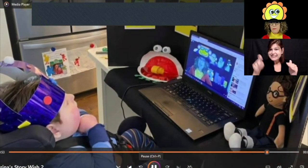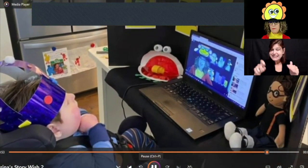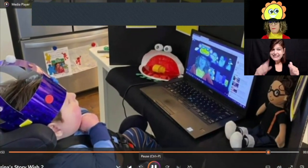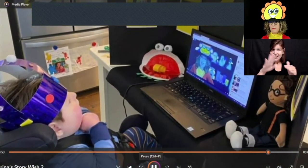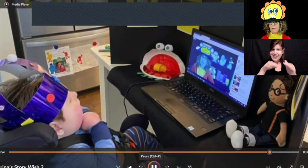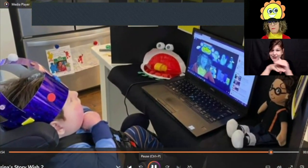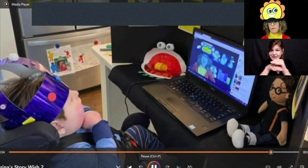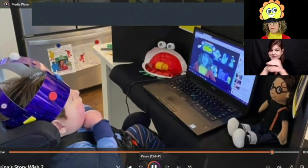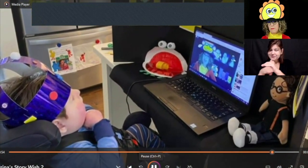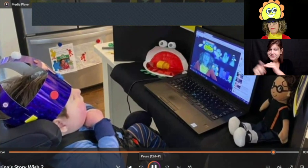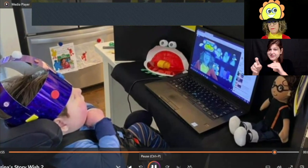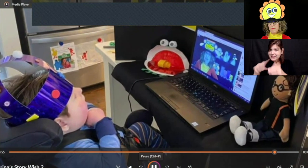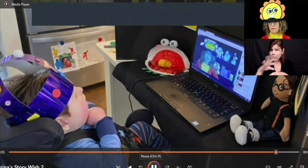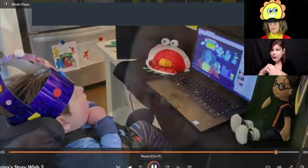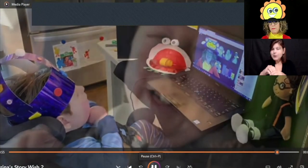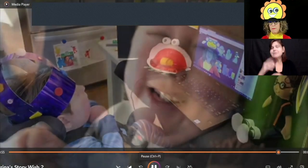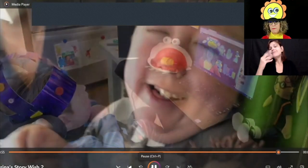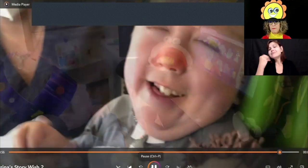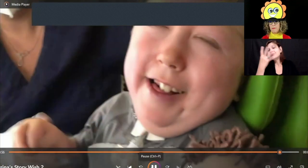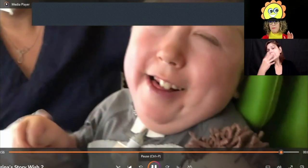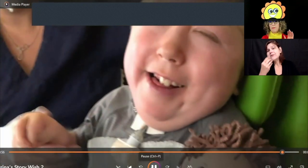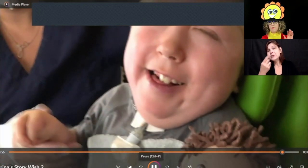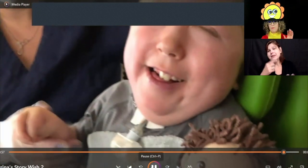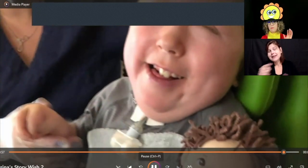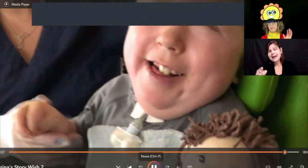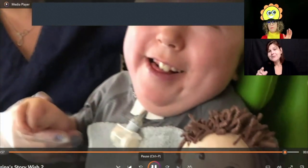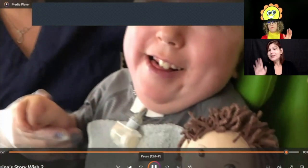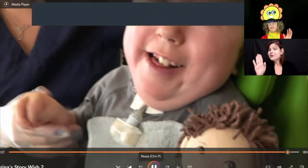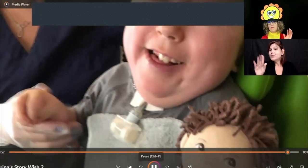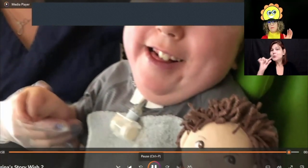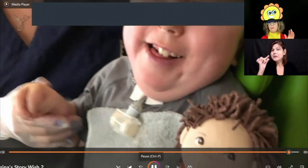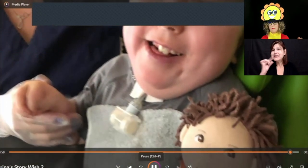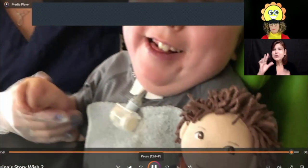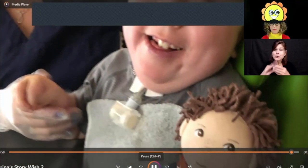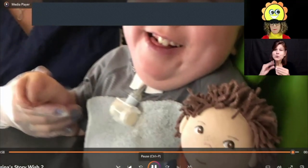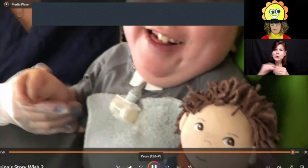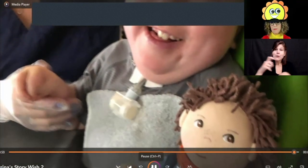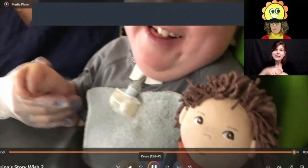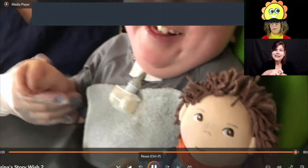beautiful things can happen. Gwyn's "Story Time" is what the world needs because it starts with inclusion.